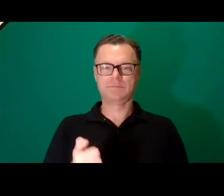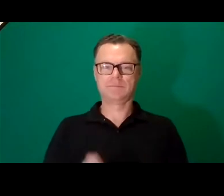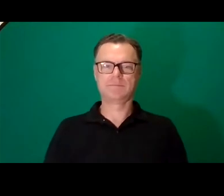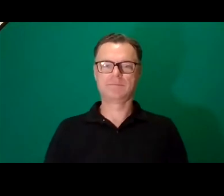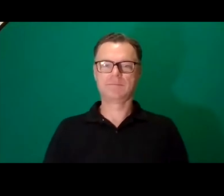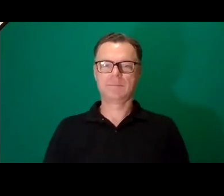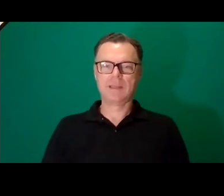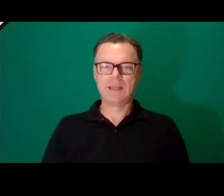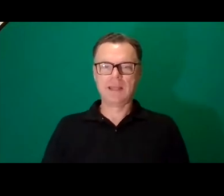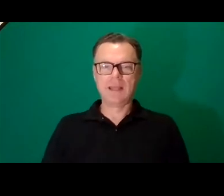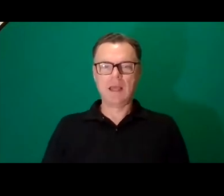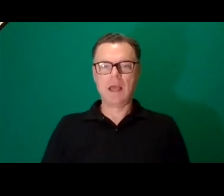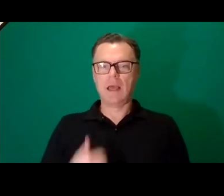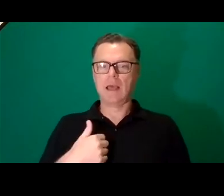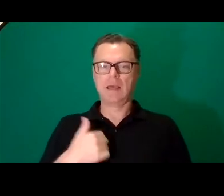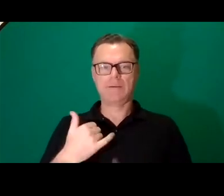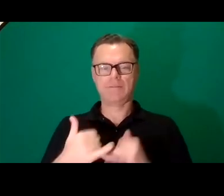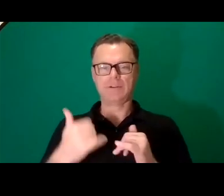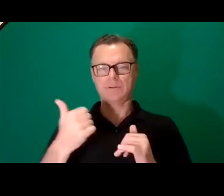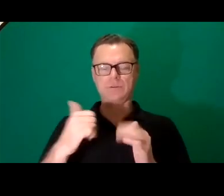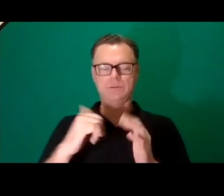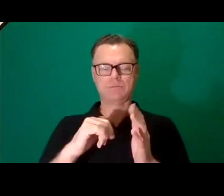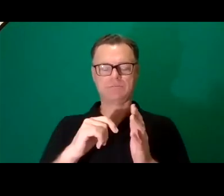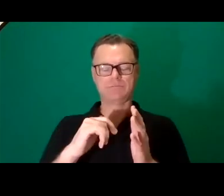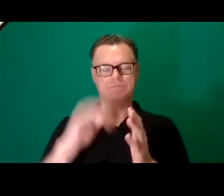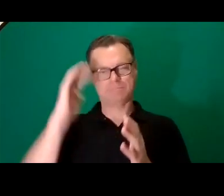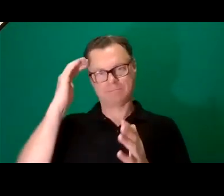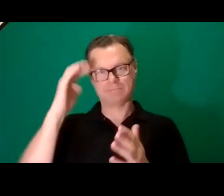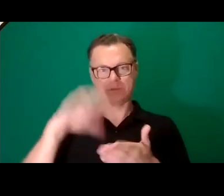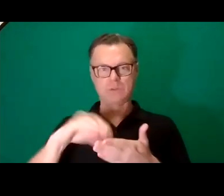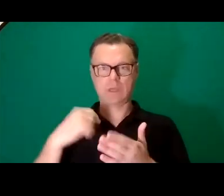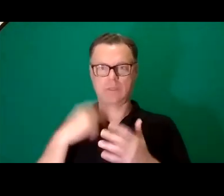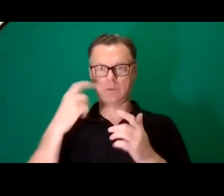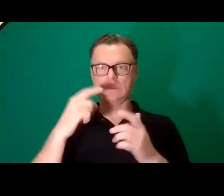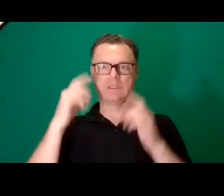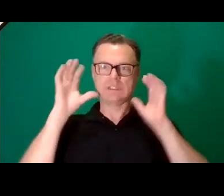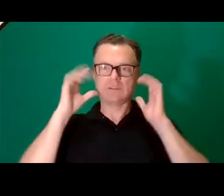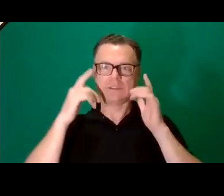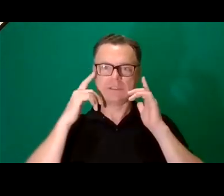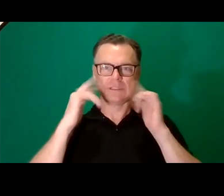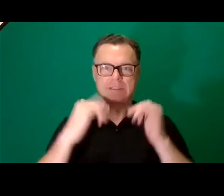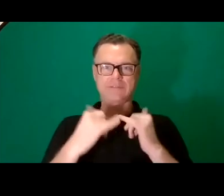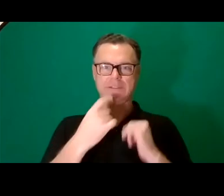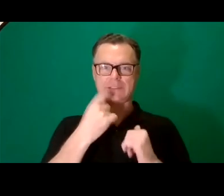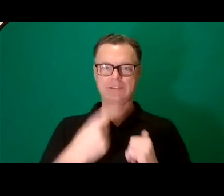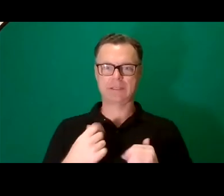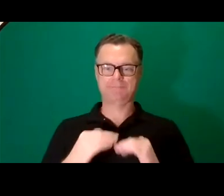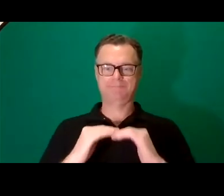so diligent and studious I took this test very seriously, and I can remember my hands